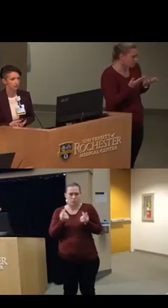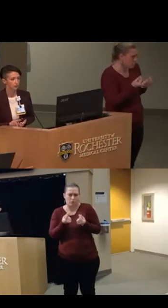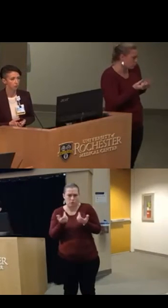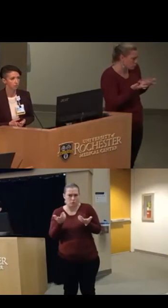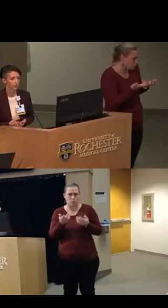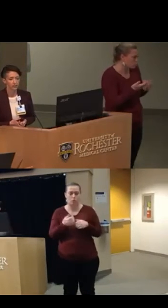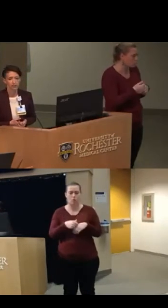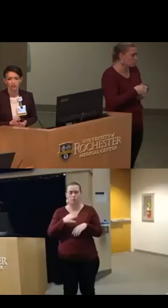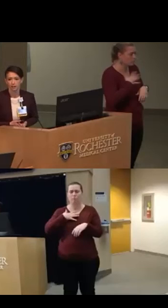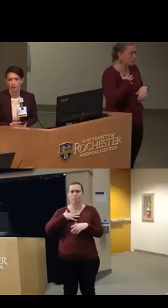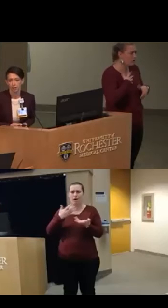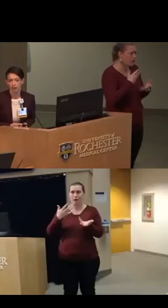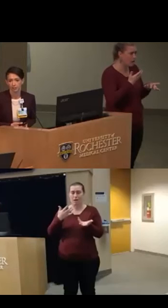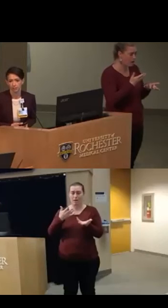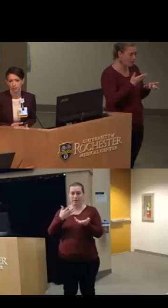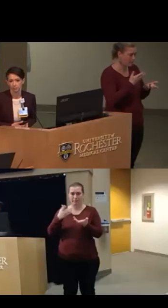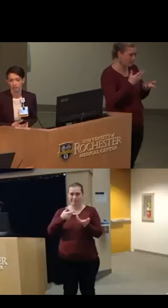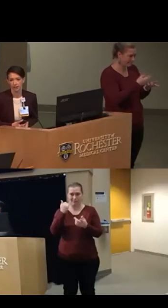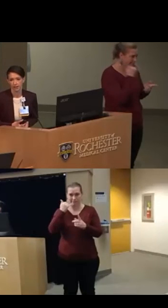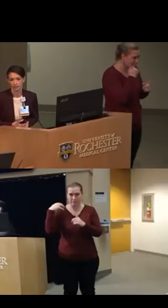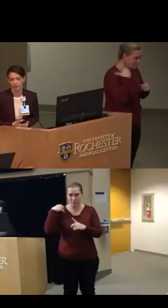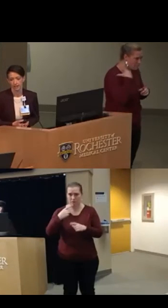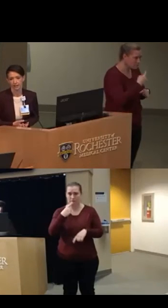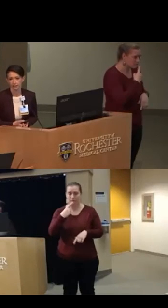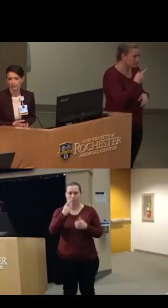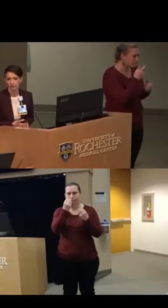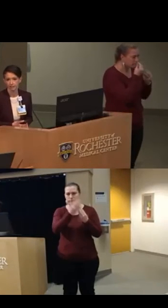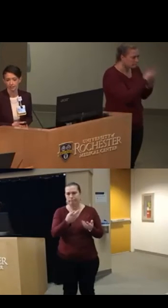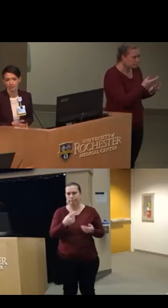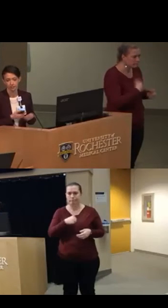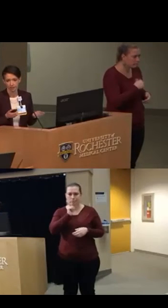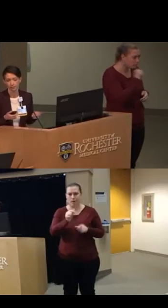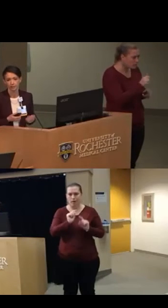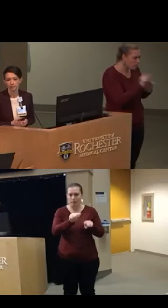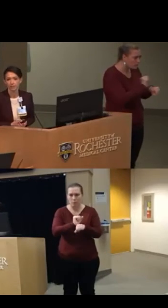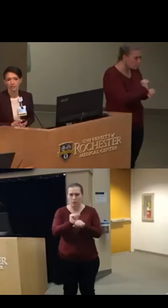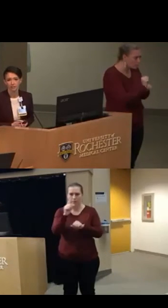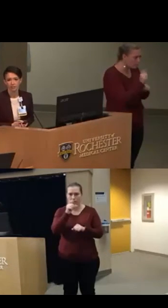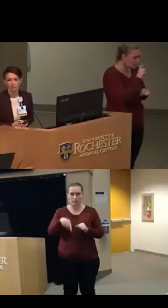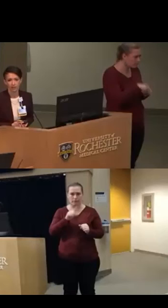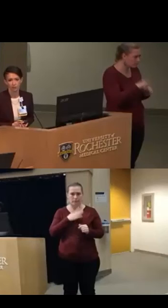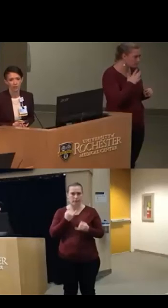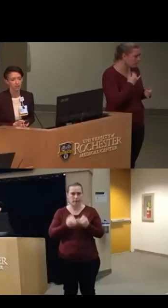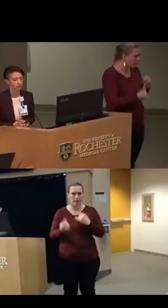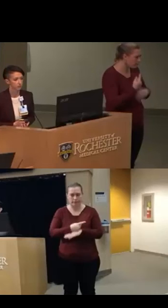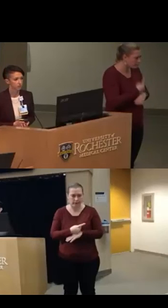you know I won't be in um because this will be my last day living right we want to be able to